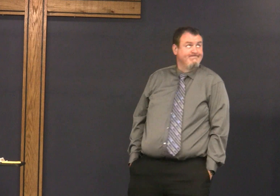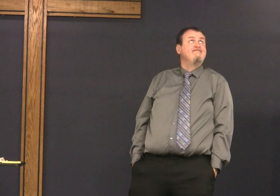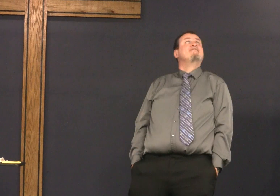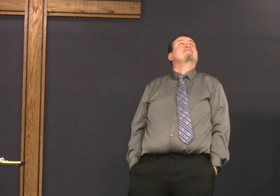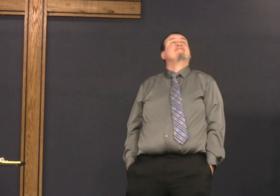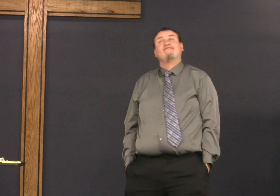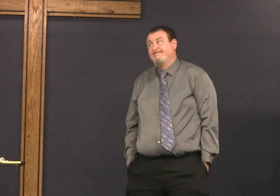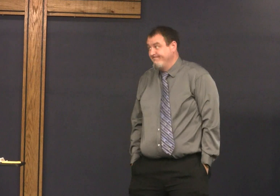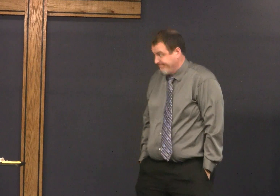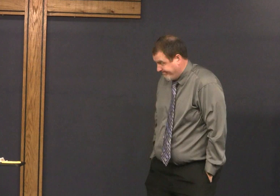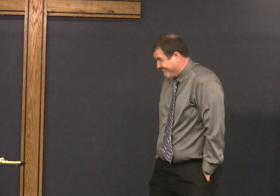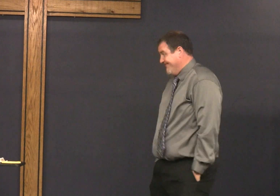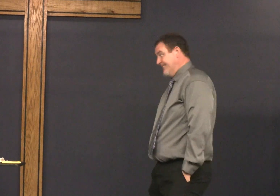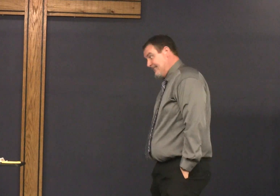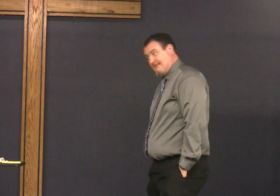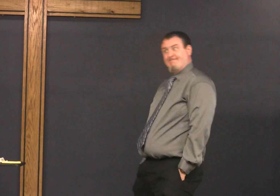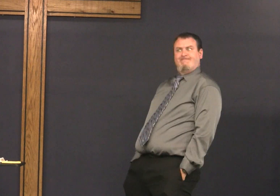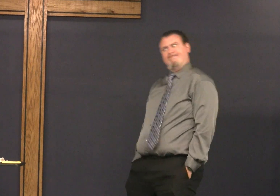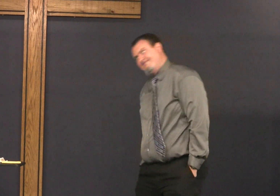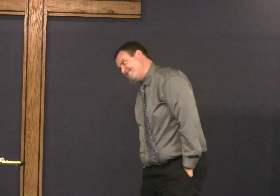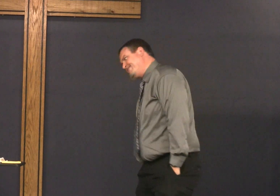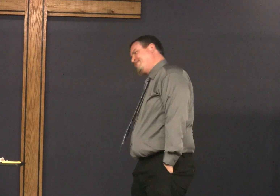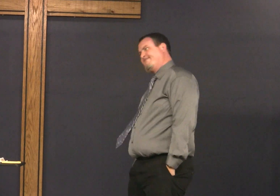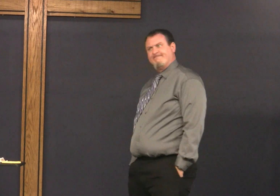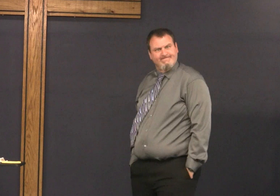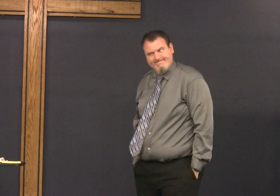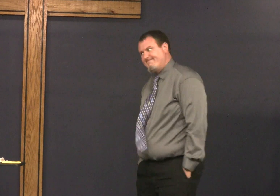waiting impatiently